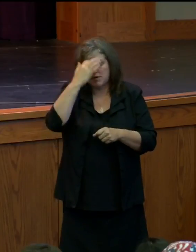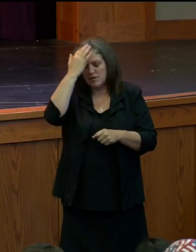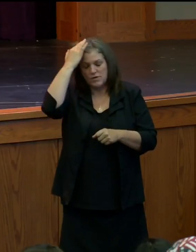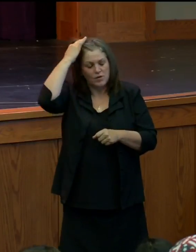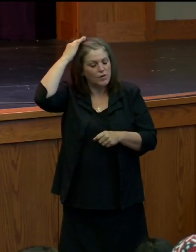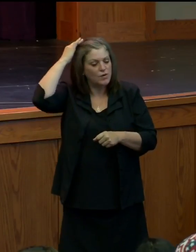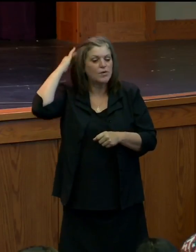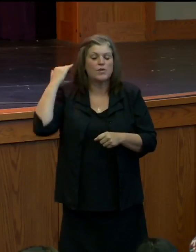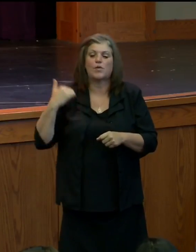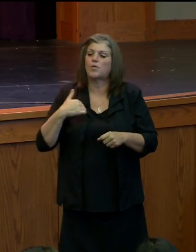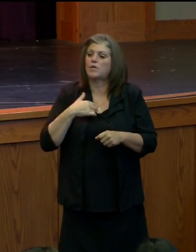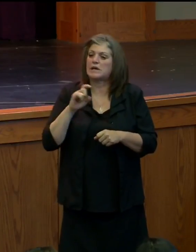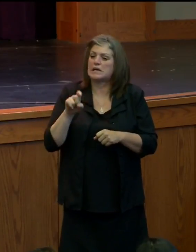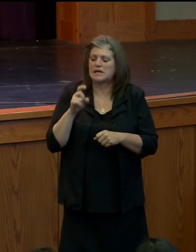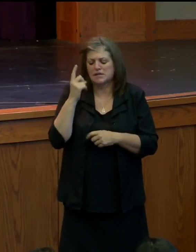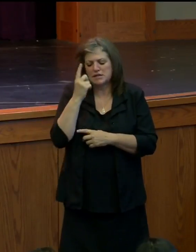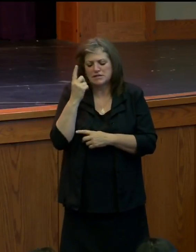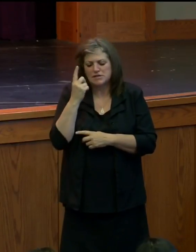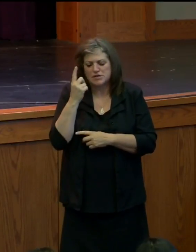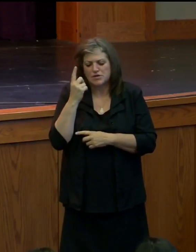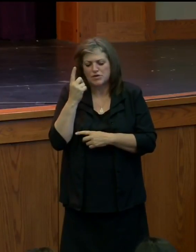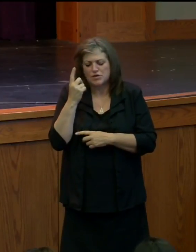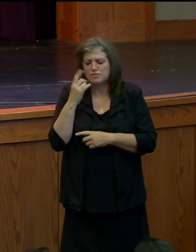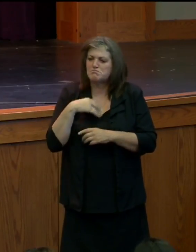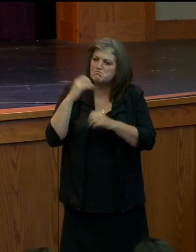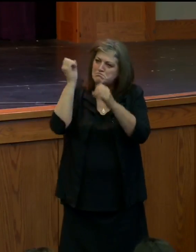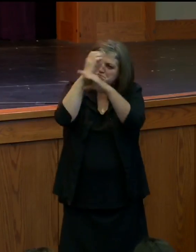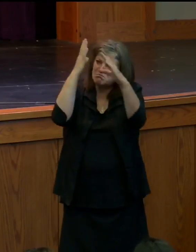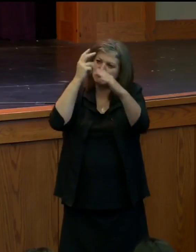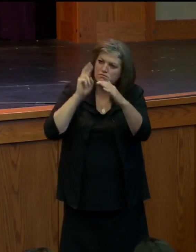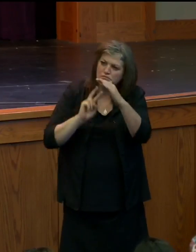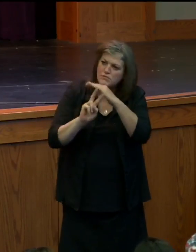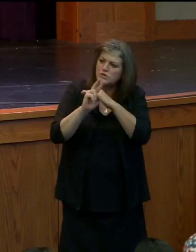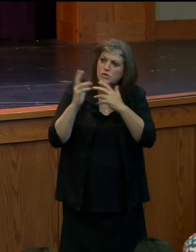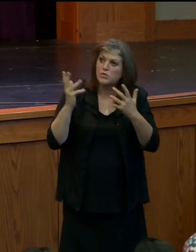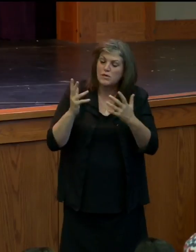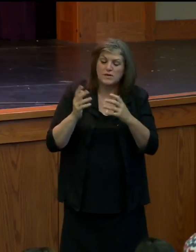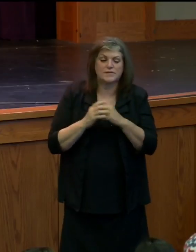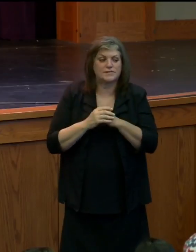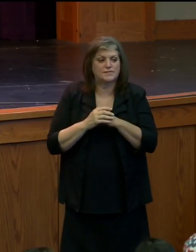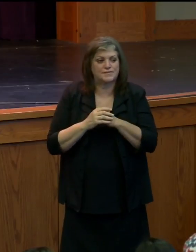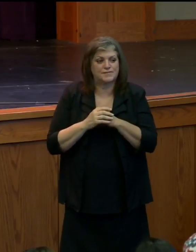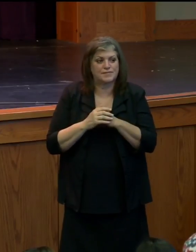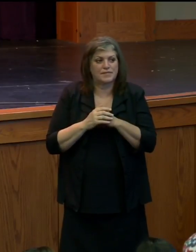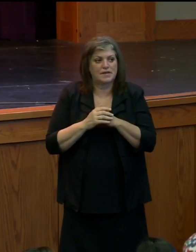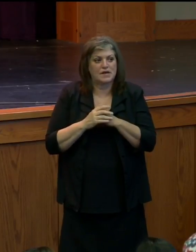WE NEED TO LOOK AT WHAT WE HAVE AHEAD OF US, AND I HAD PREPARED